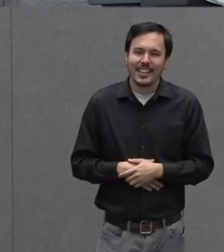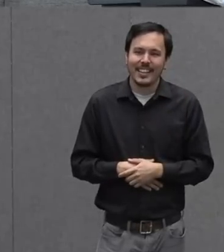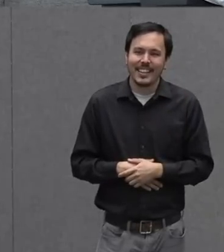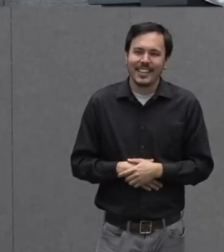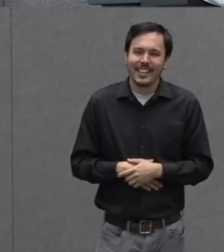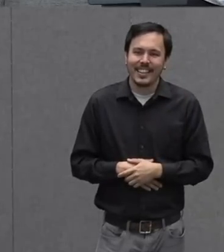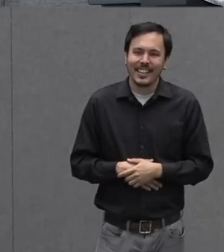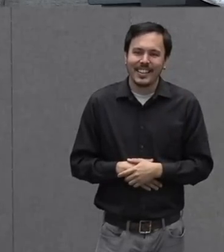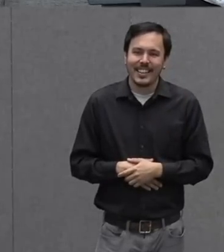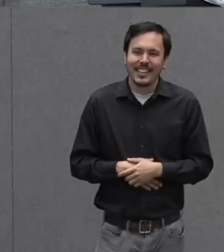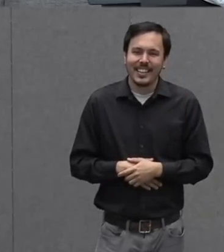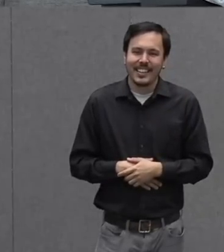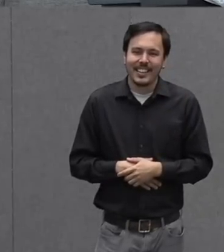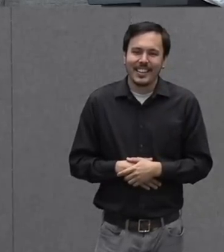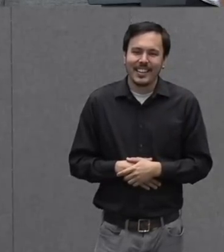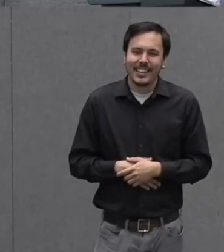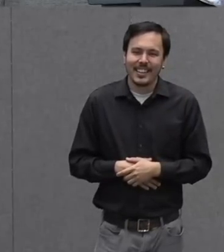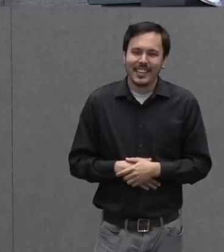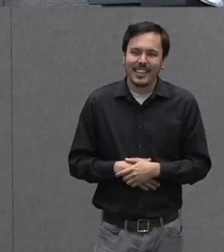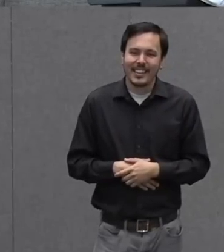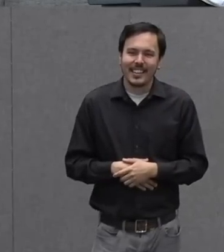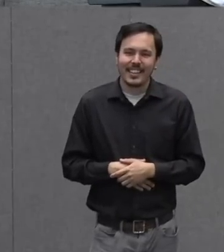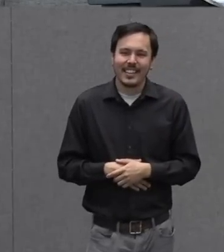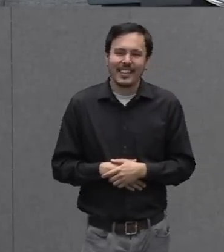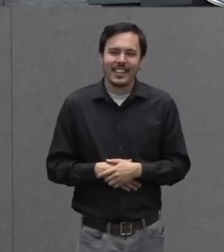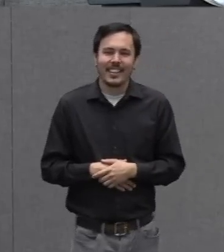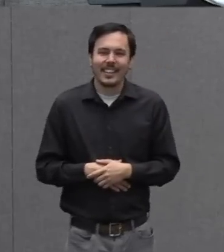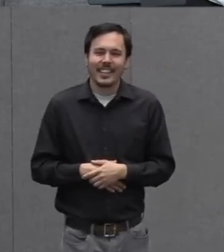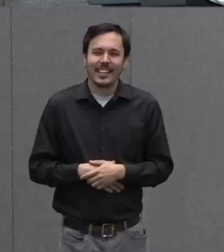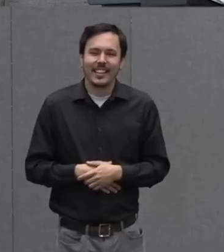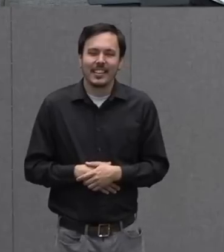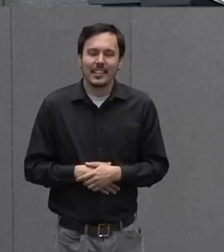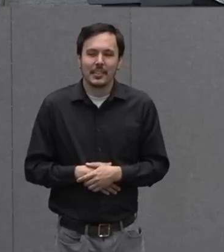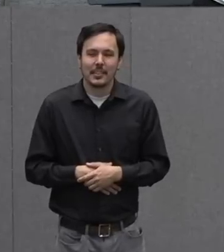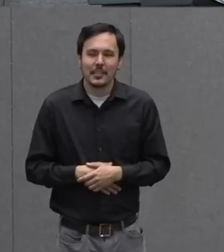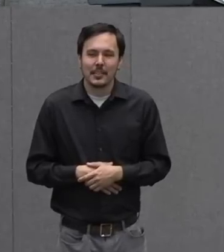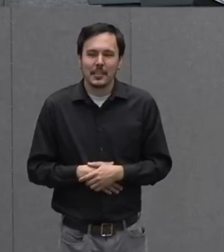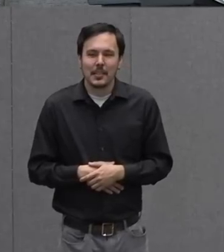Rock, paper, scissors, okay, ready? Rock, paper, scissor, shoot.